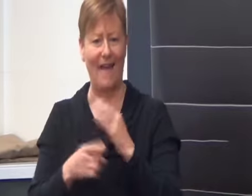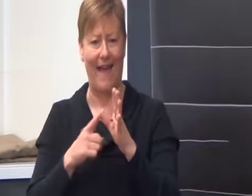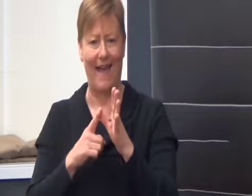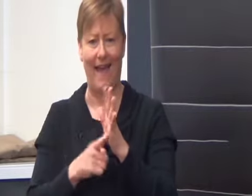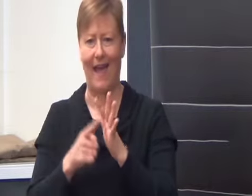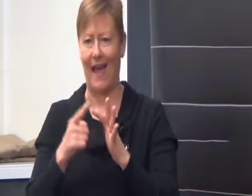between tactile and Deafblind manual.